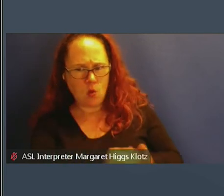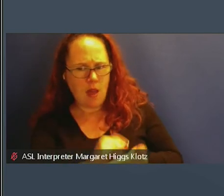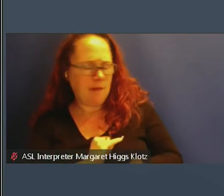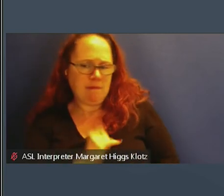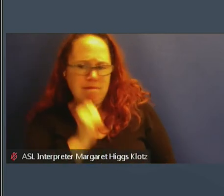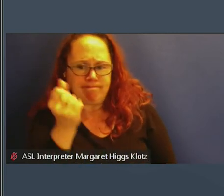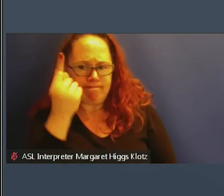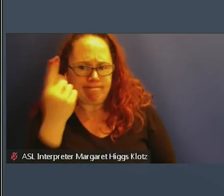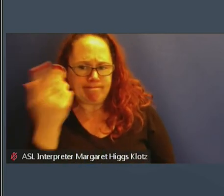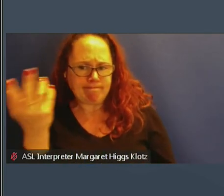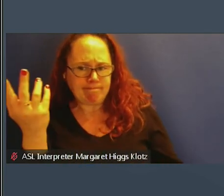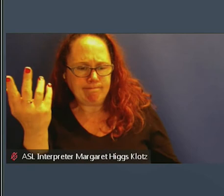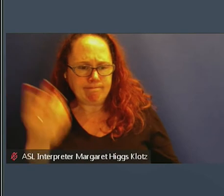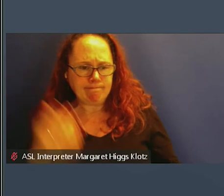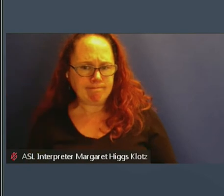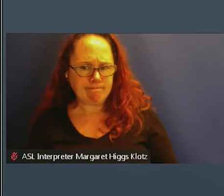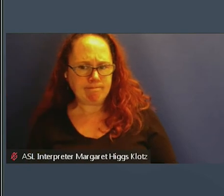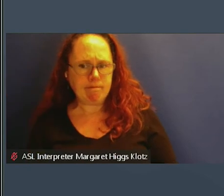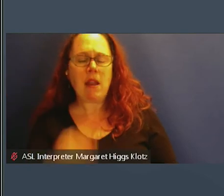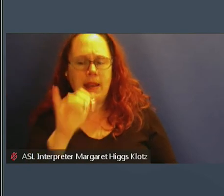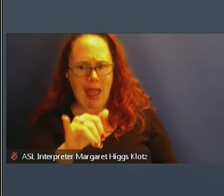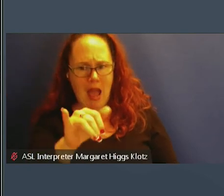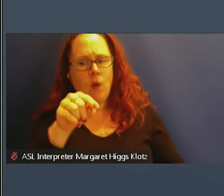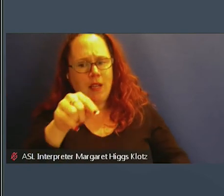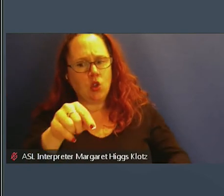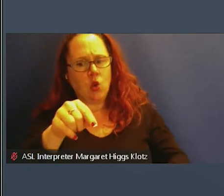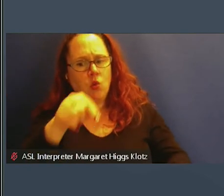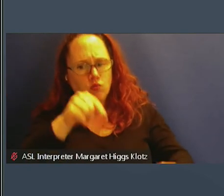but we should look back and say, okay, let's give this neighborhood a chance.